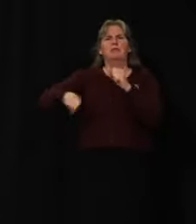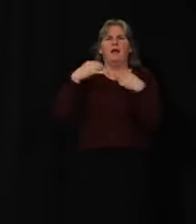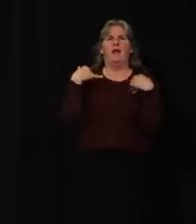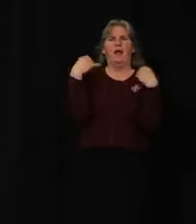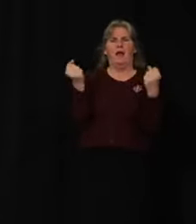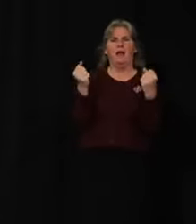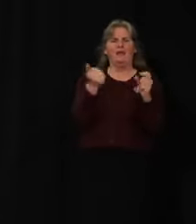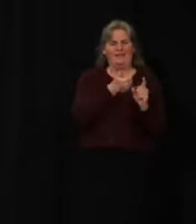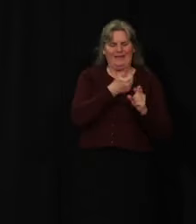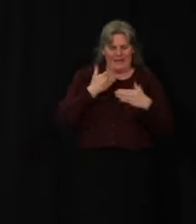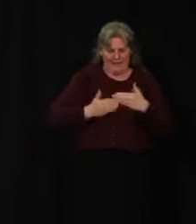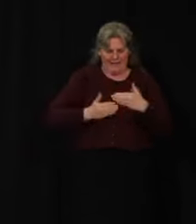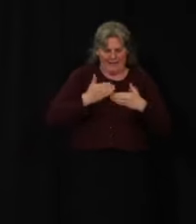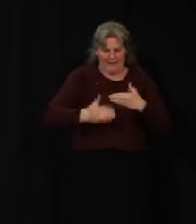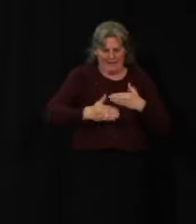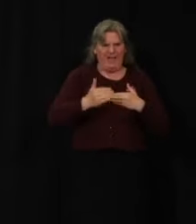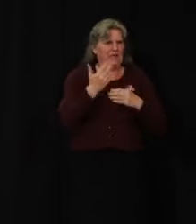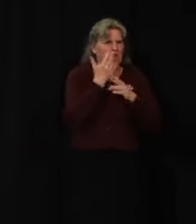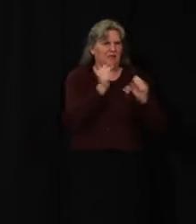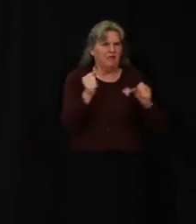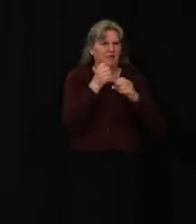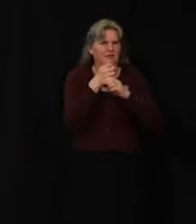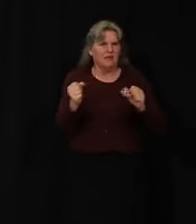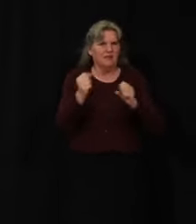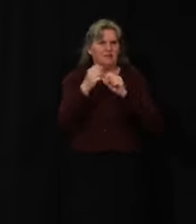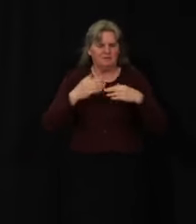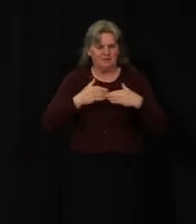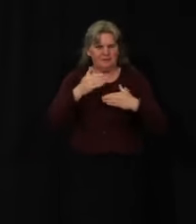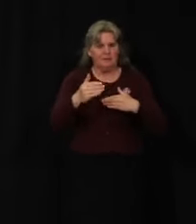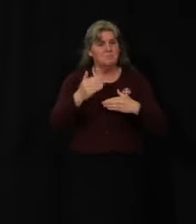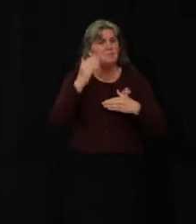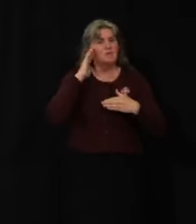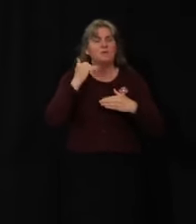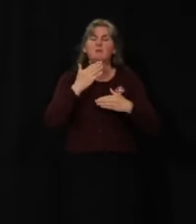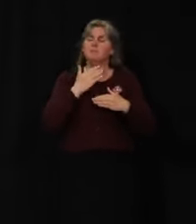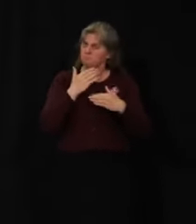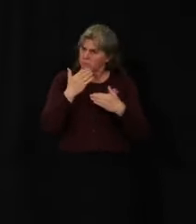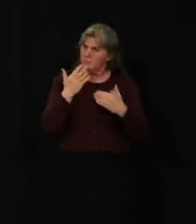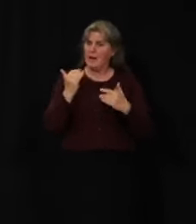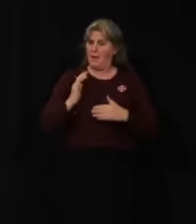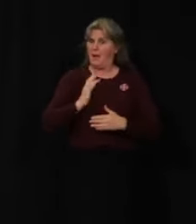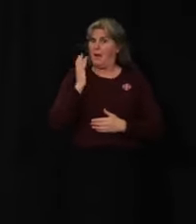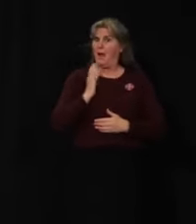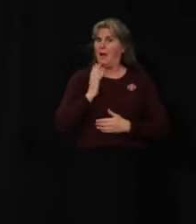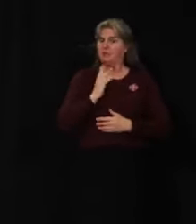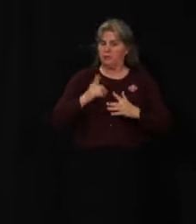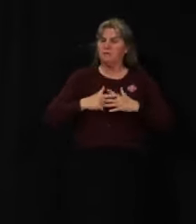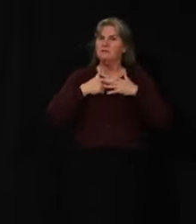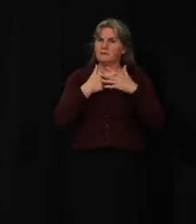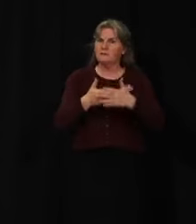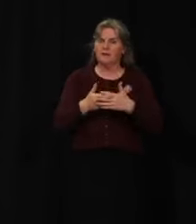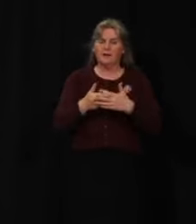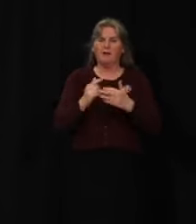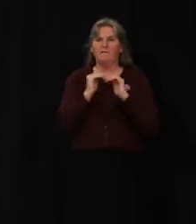and every step. As I said, we are pleased to now officially be beginning phase